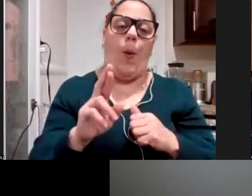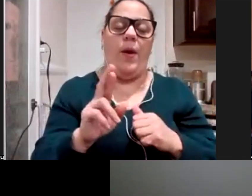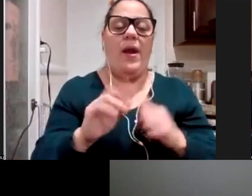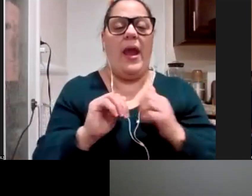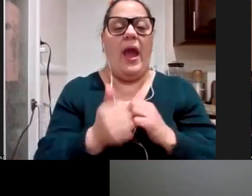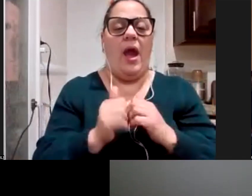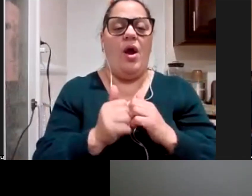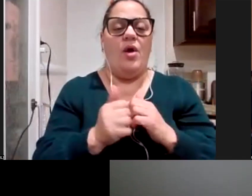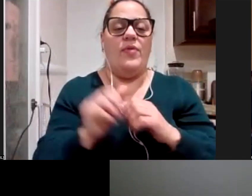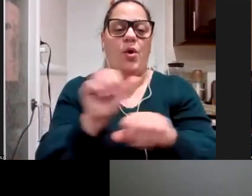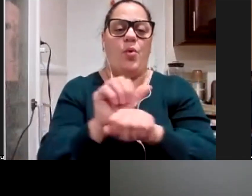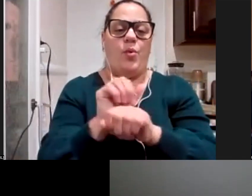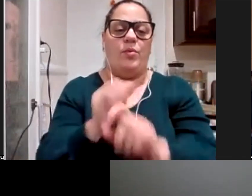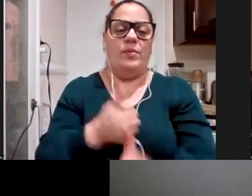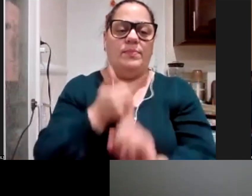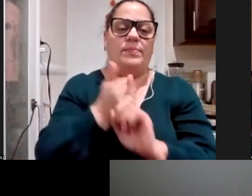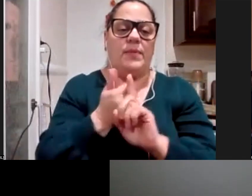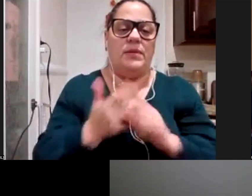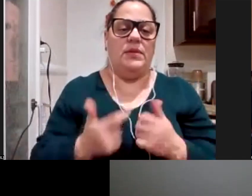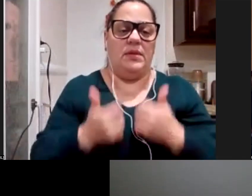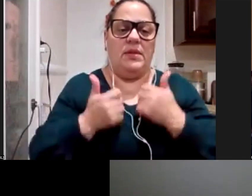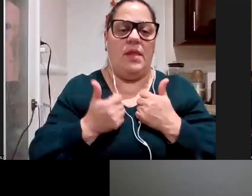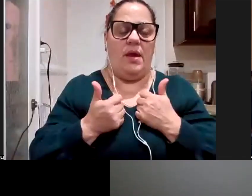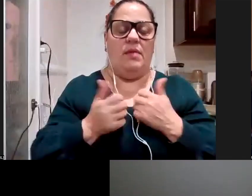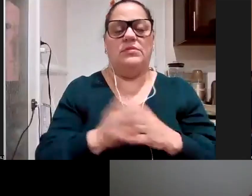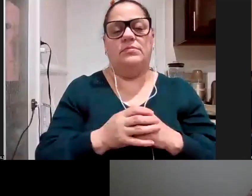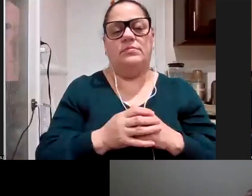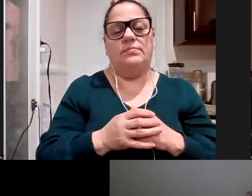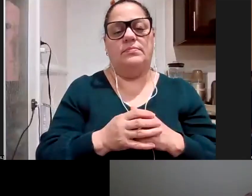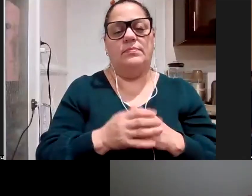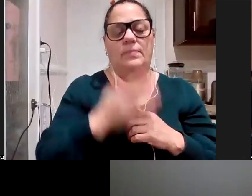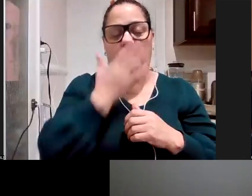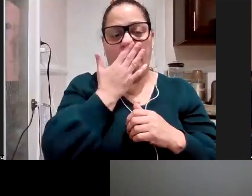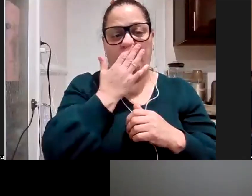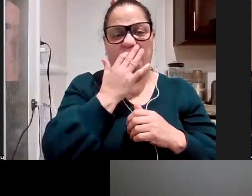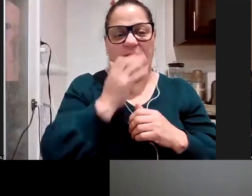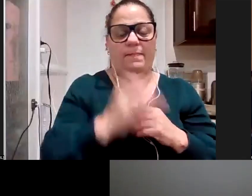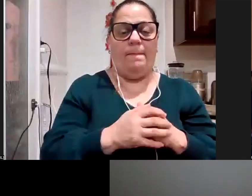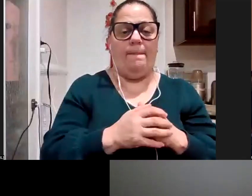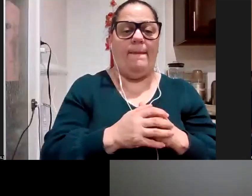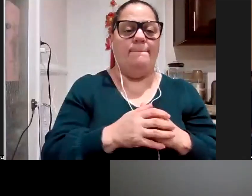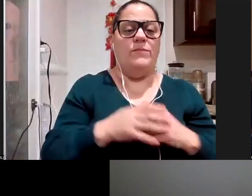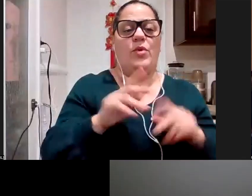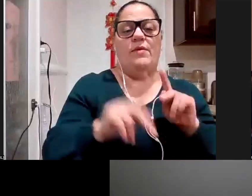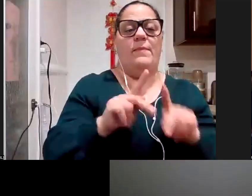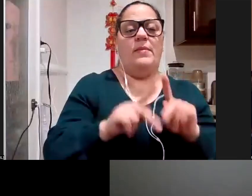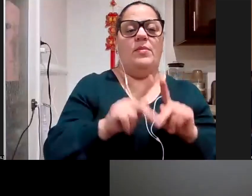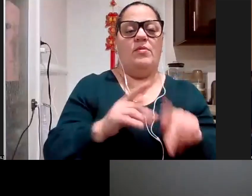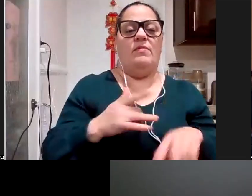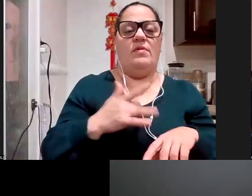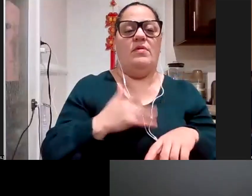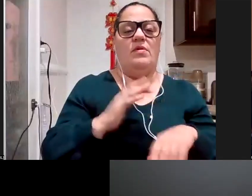their work impacted their lives. It can be from whatever angle people feel comfortable with. Um,